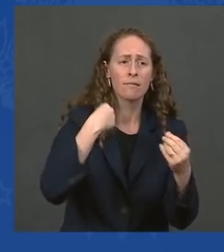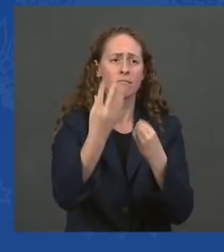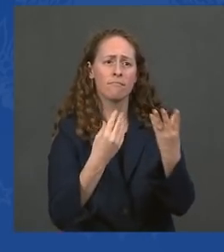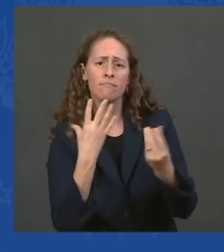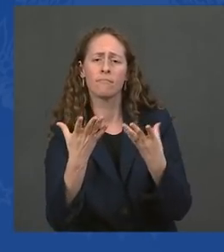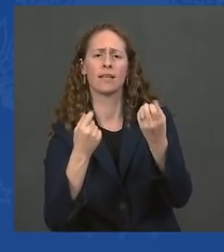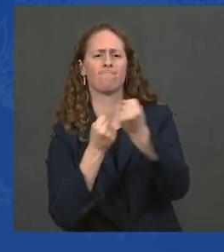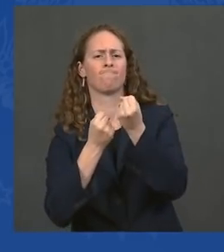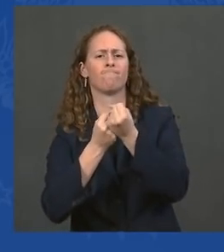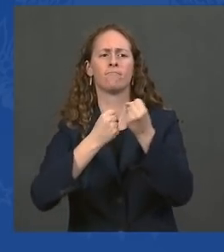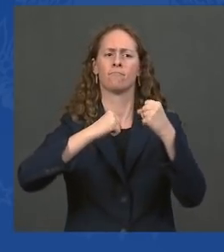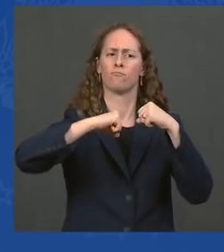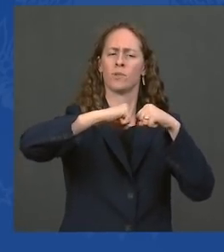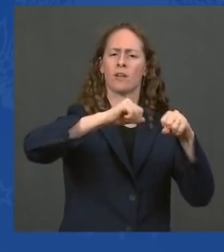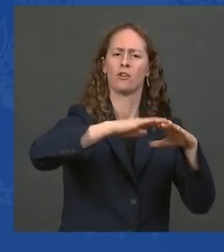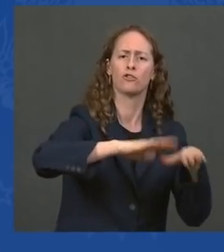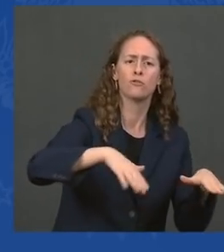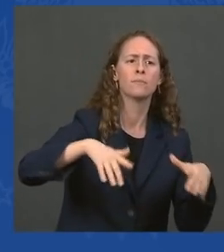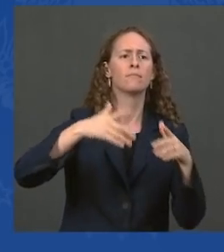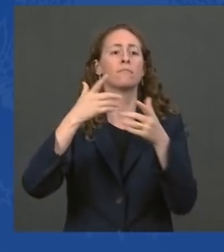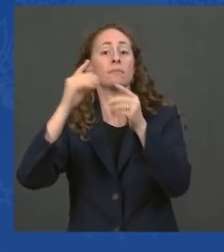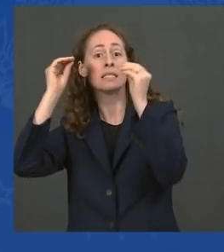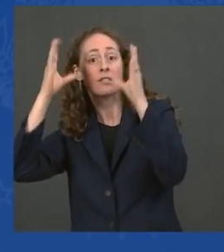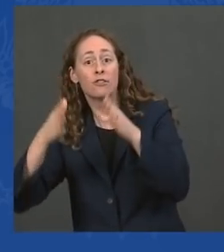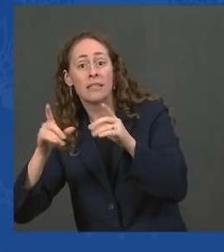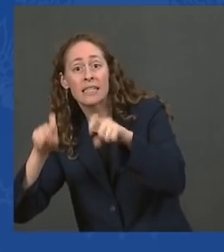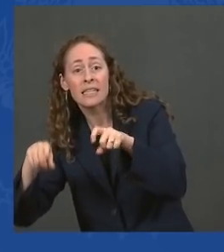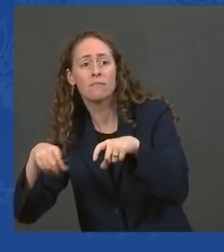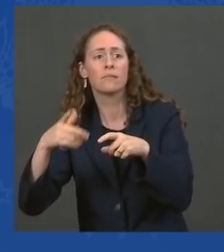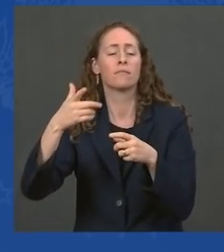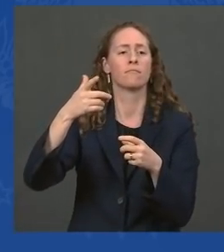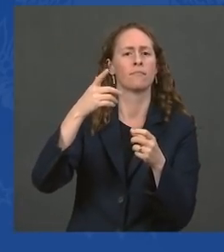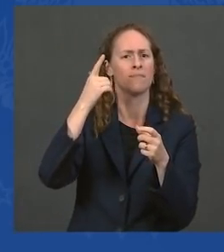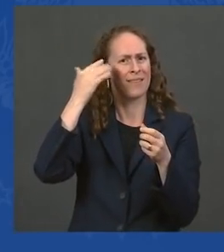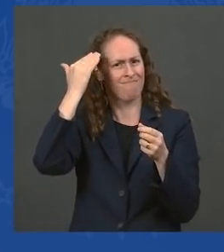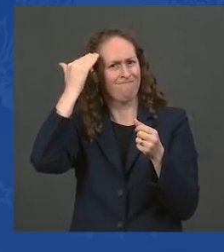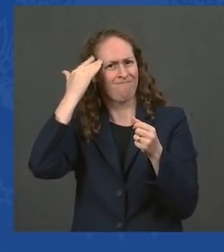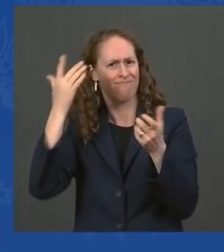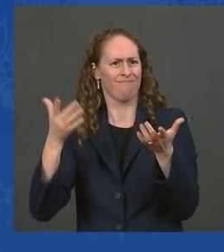as well as the staff that works in the schools. We've been encouraging schools to implement important